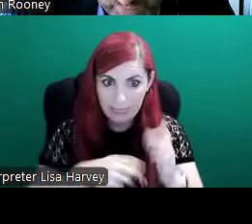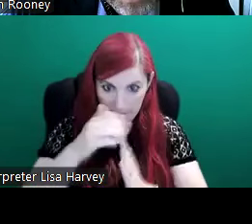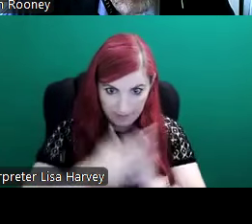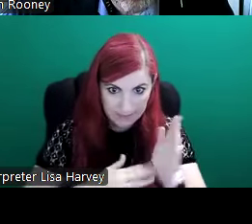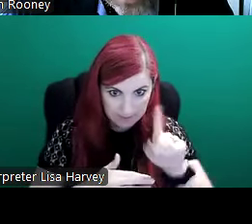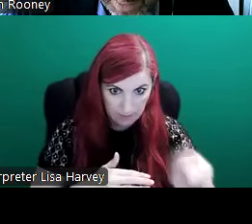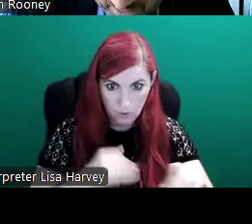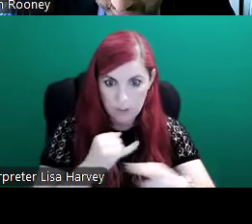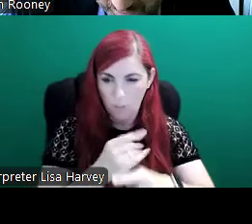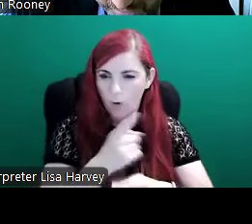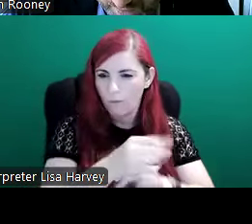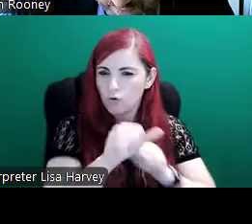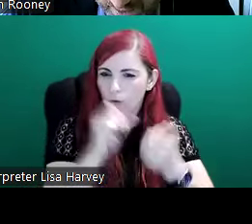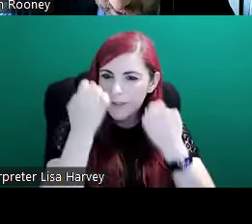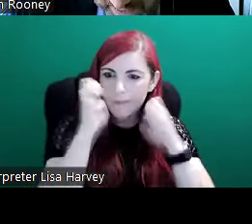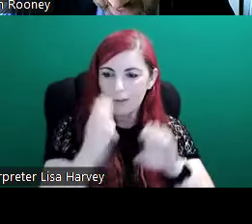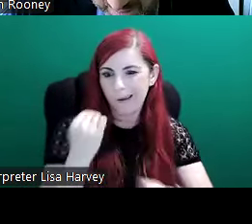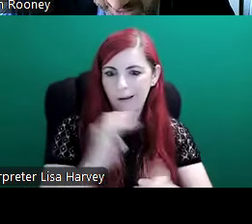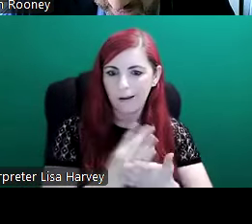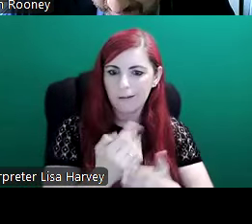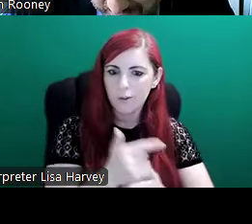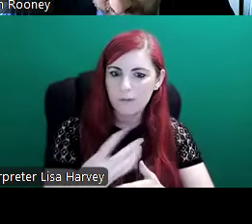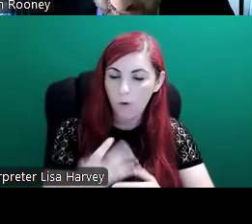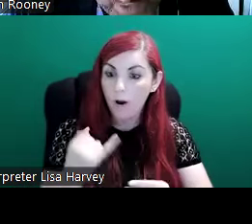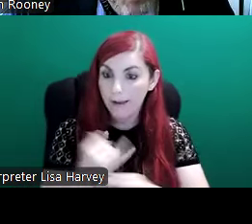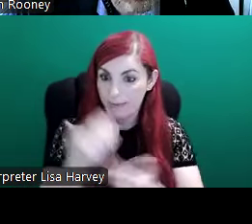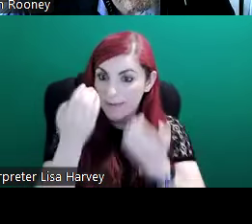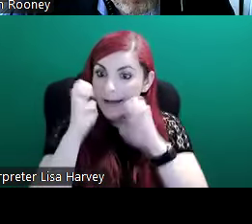joint exhibition of 1924 are in the exhibition. So you can compare them for